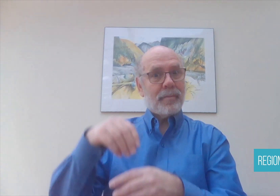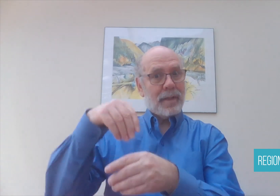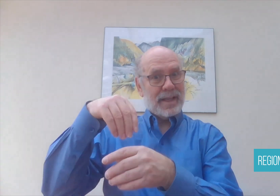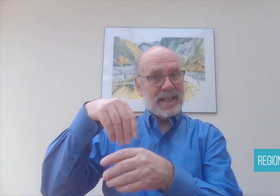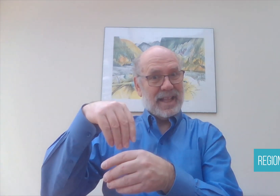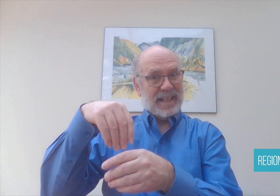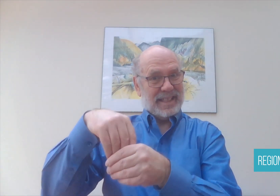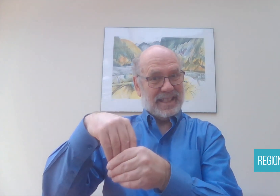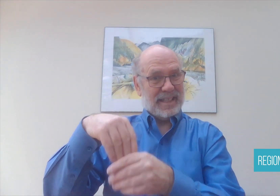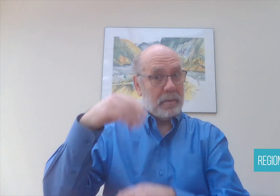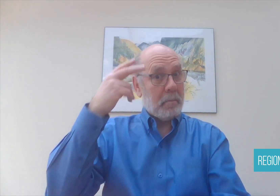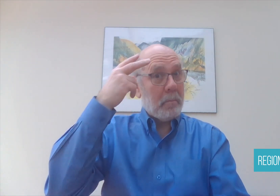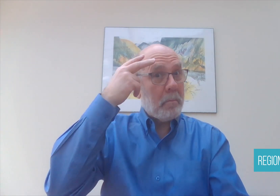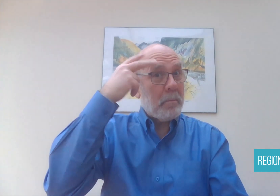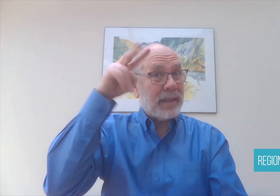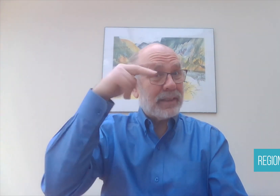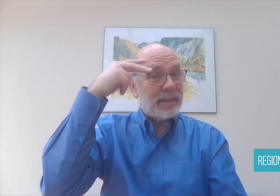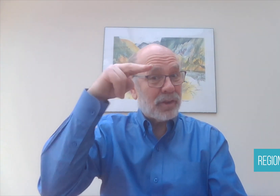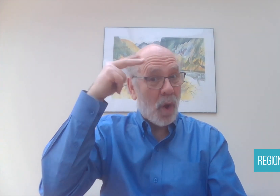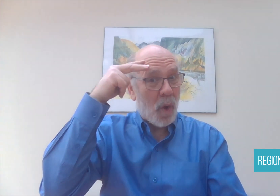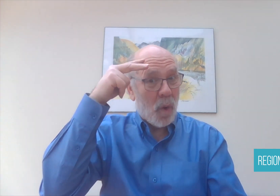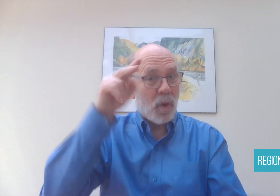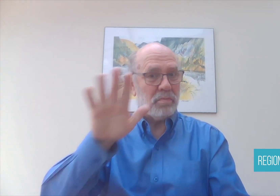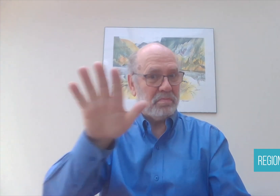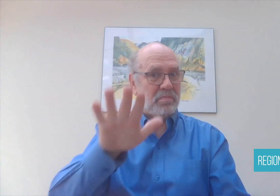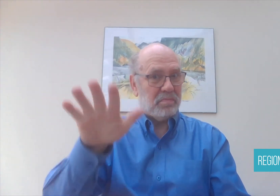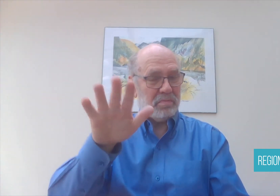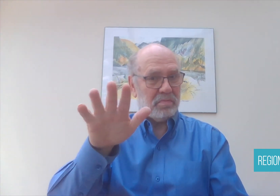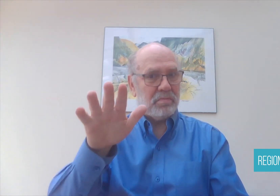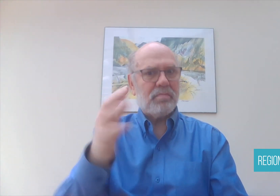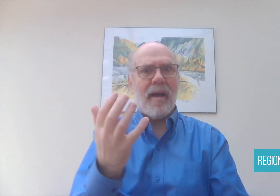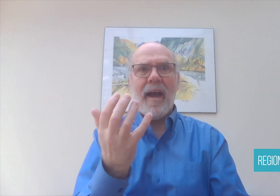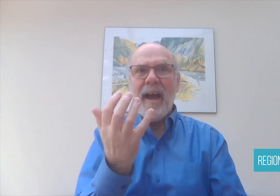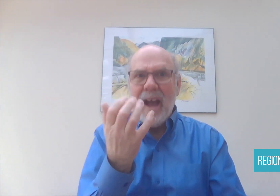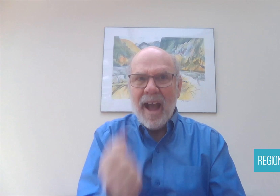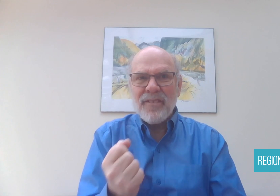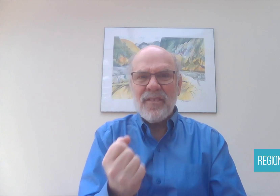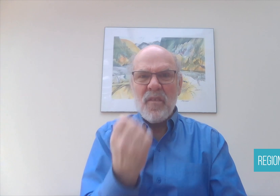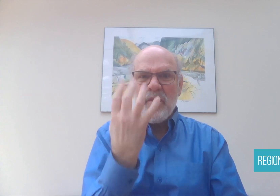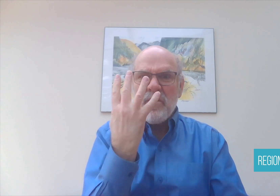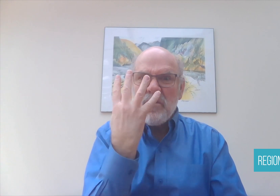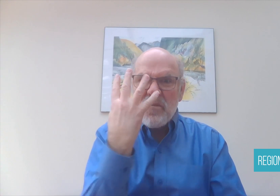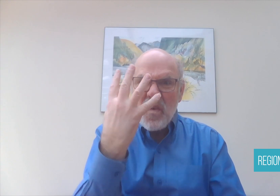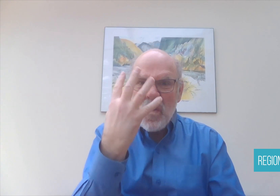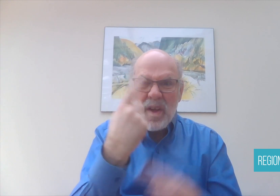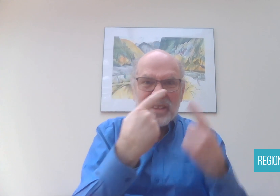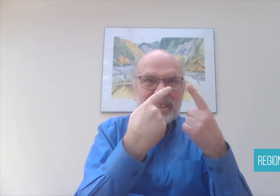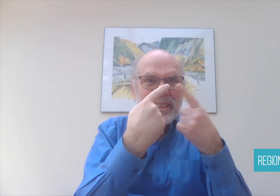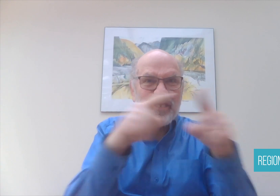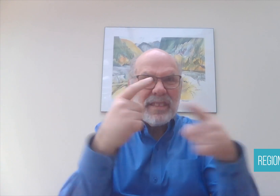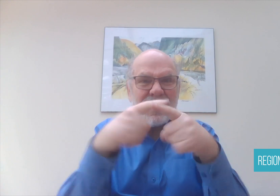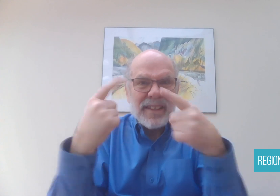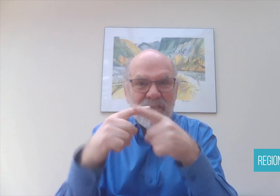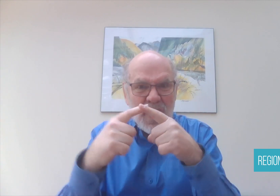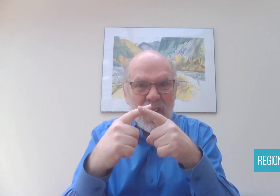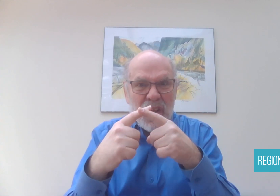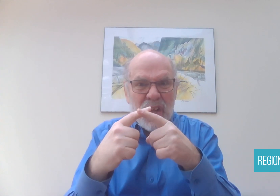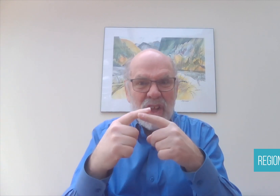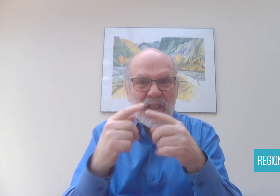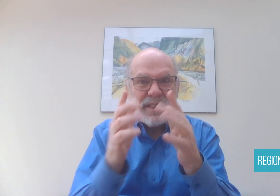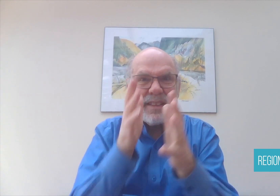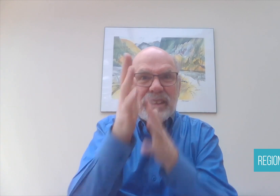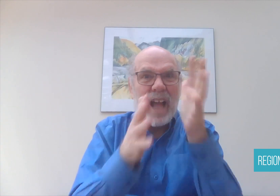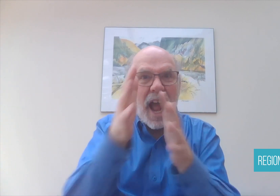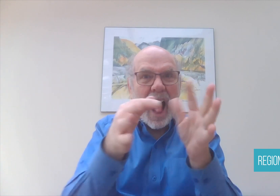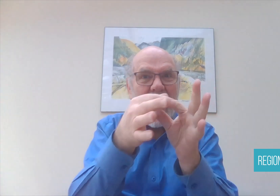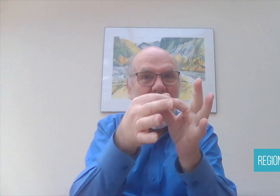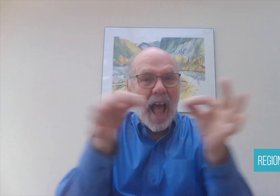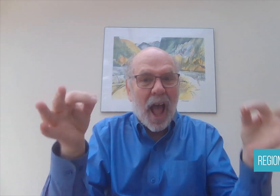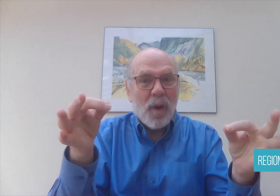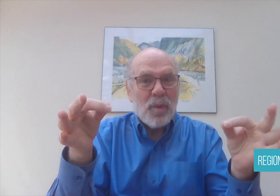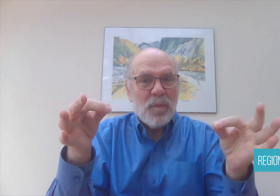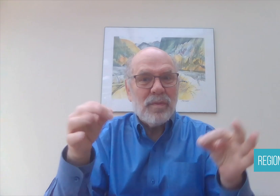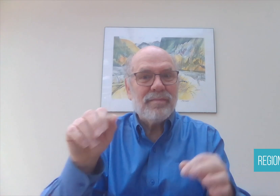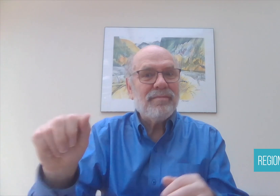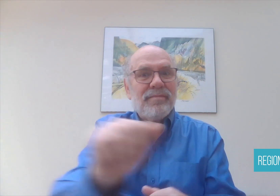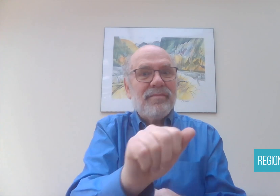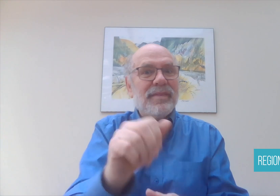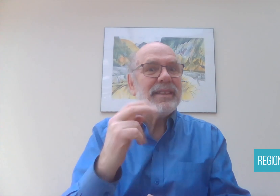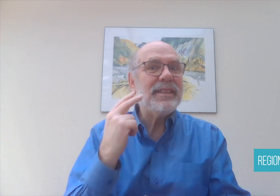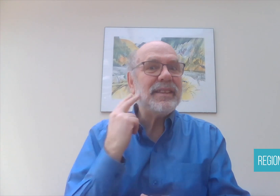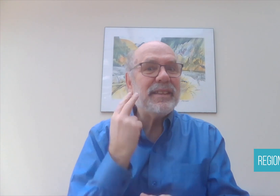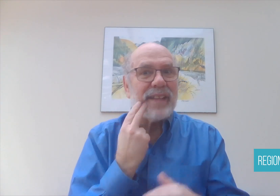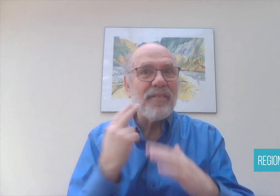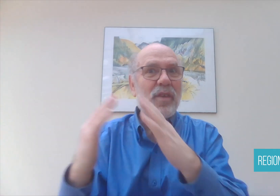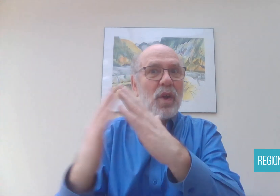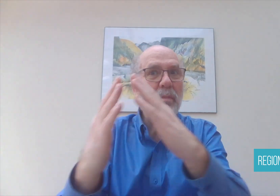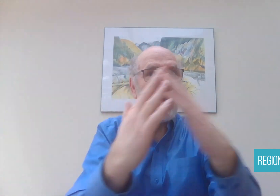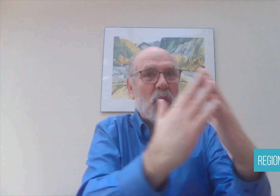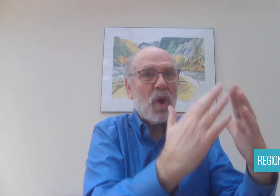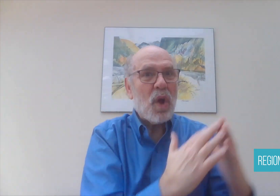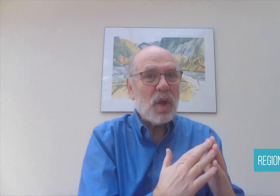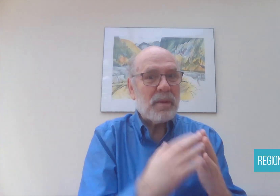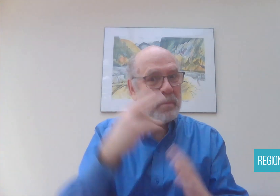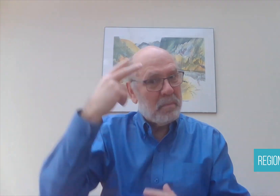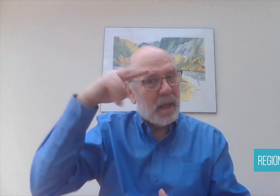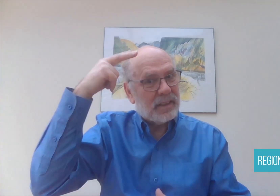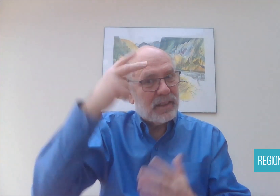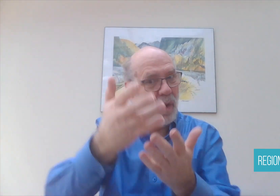In Mexico, there are 4 different indigenous sign languages